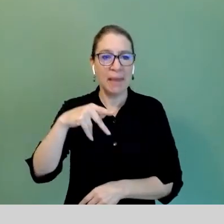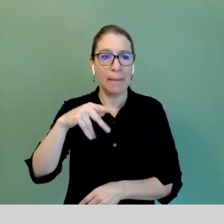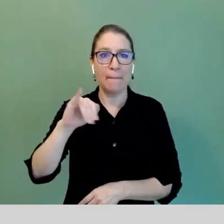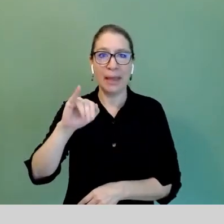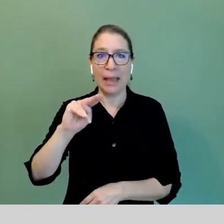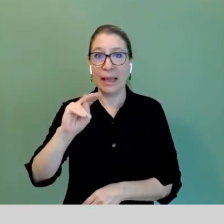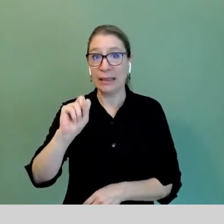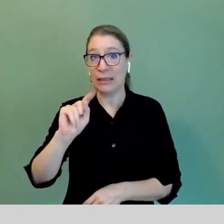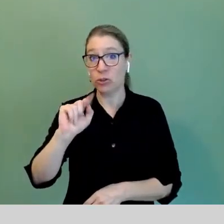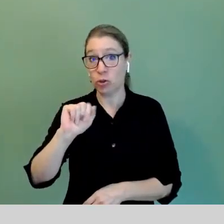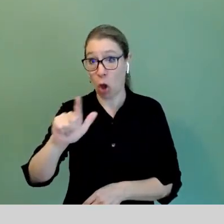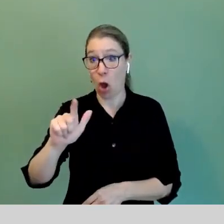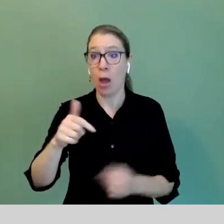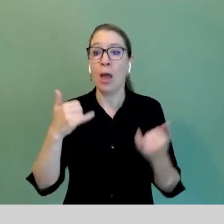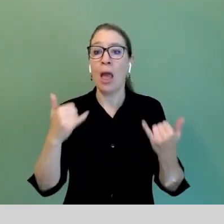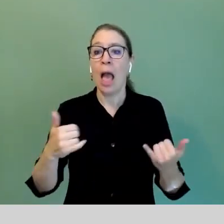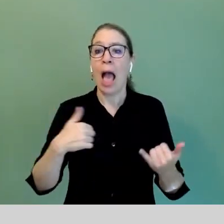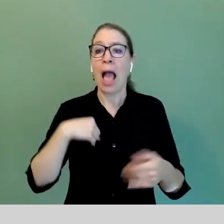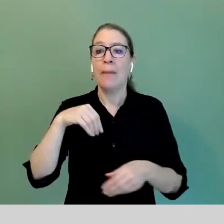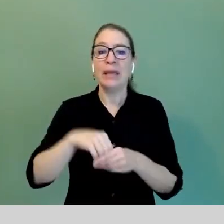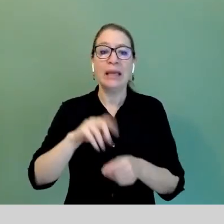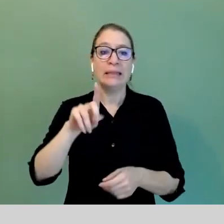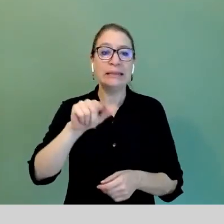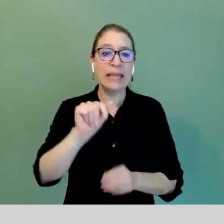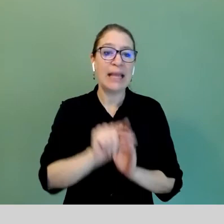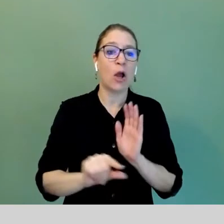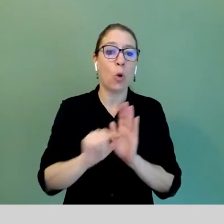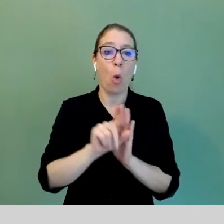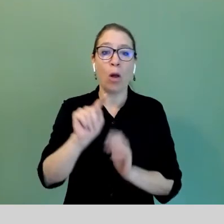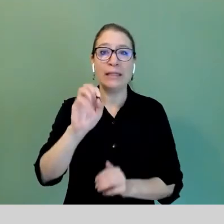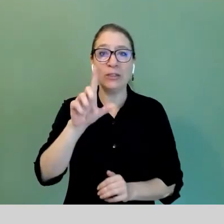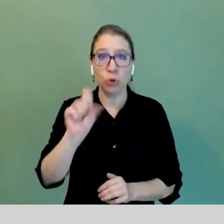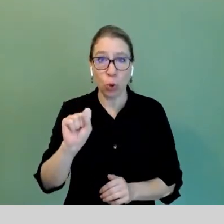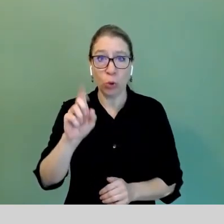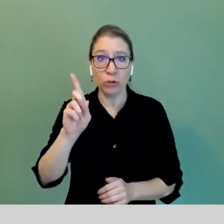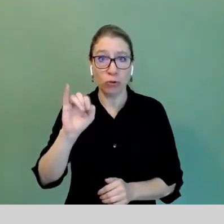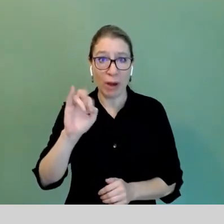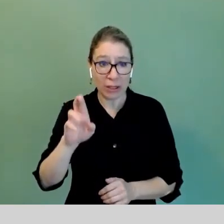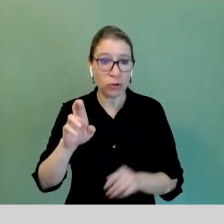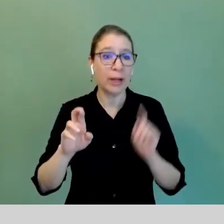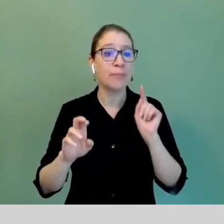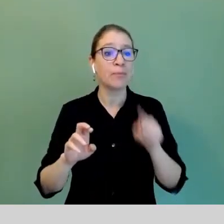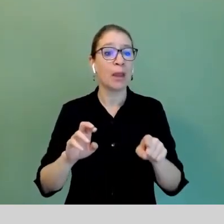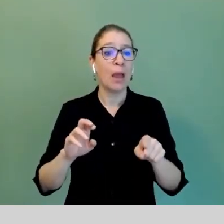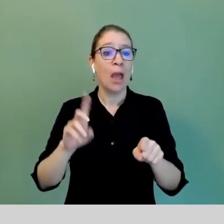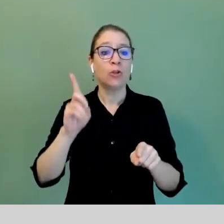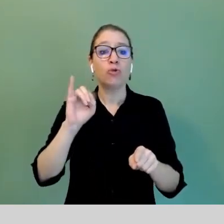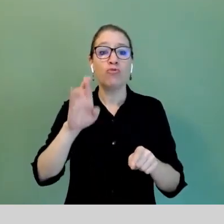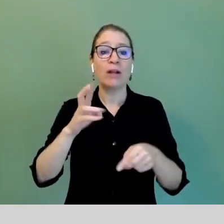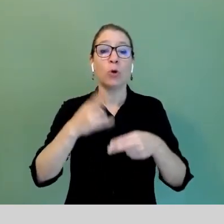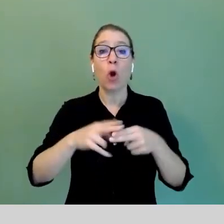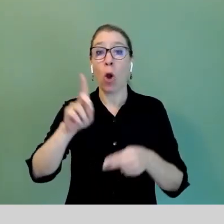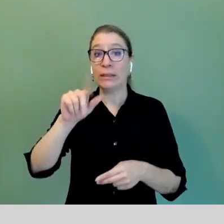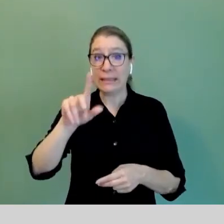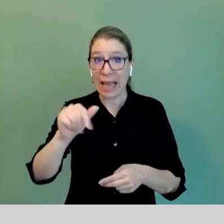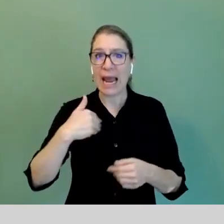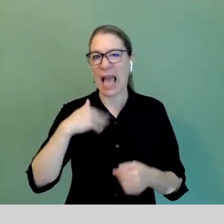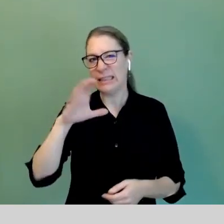And I am in my data quality tools directory, where I have a directory called data that contains those CSV files